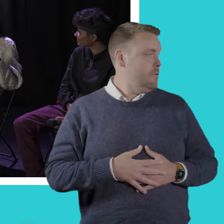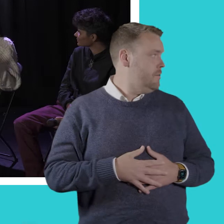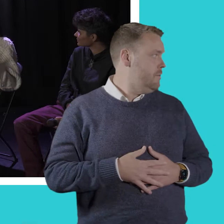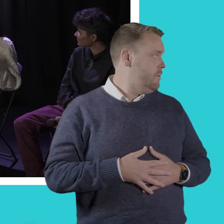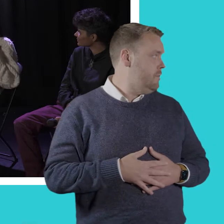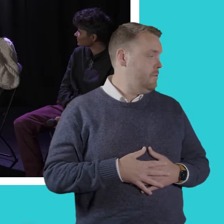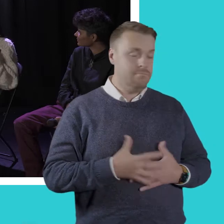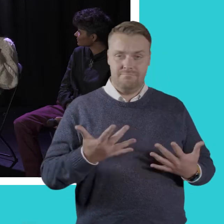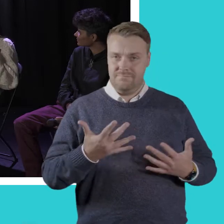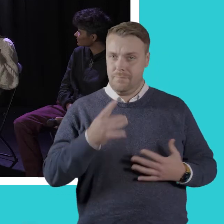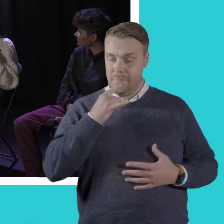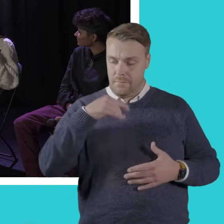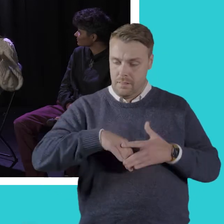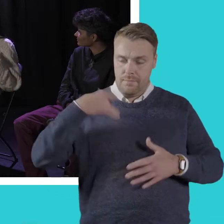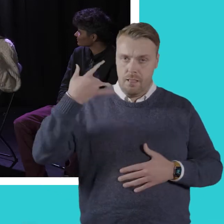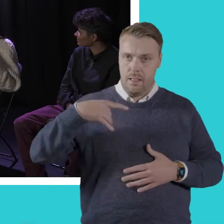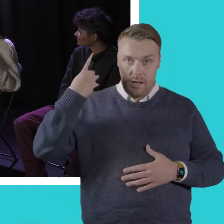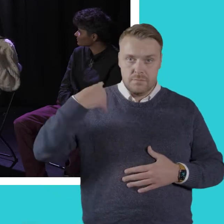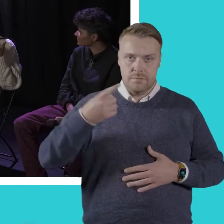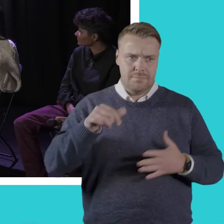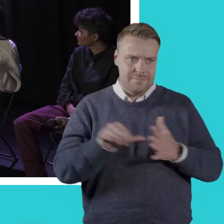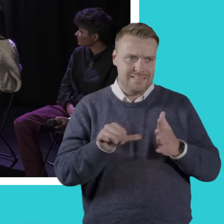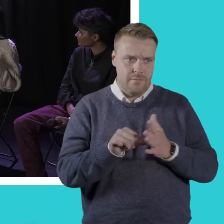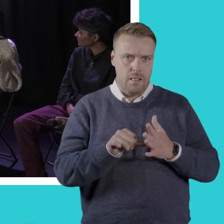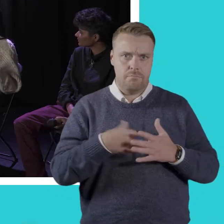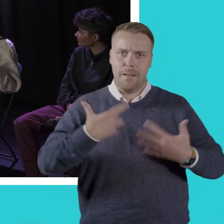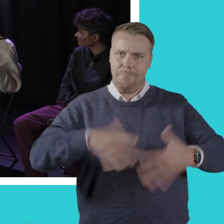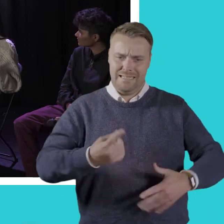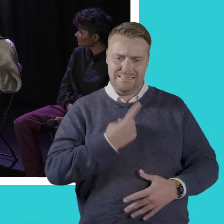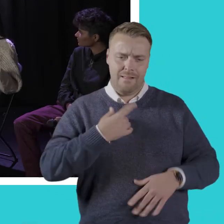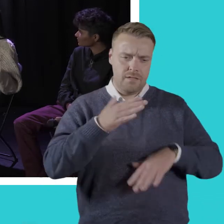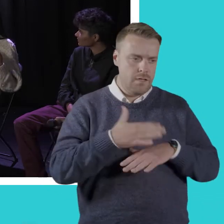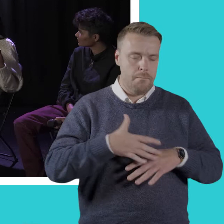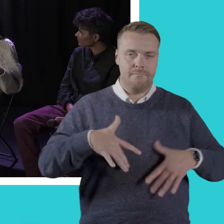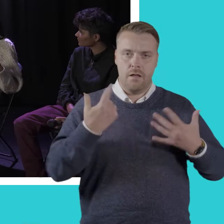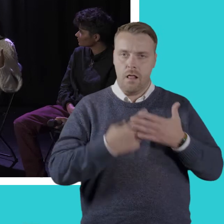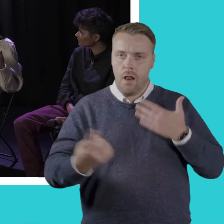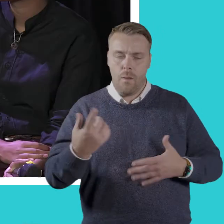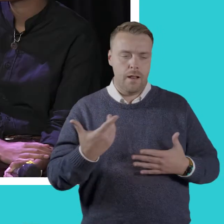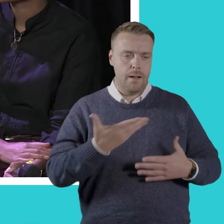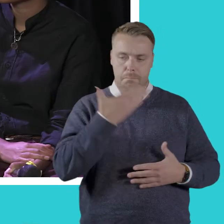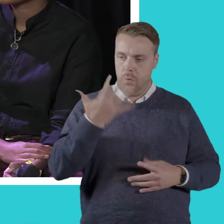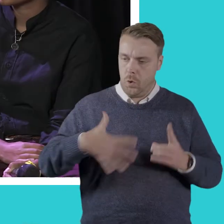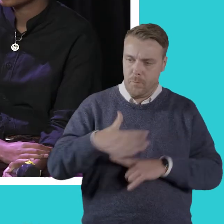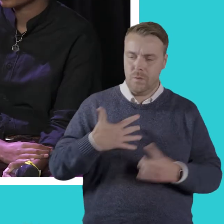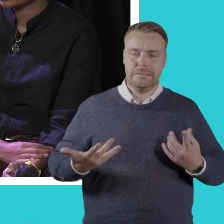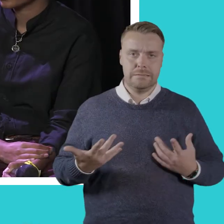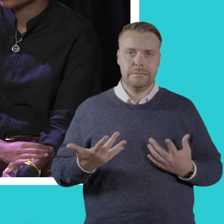must be really difficult. Because there are even times where I have felt lonely and I felt a lack of community around me and I think I've worked really hard to kind of foster